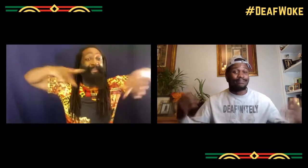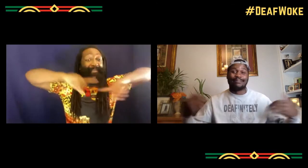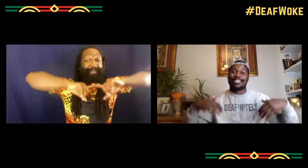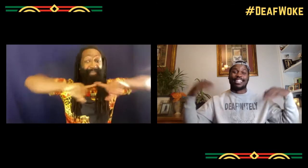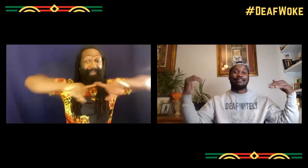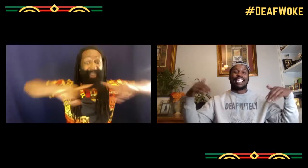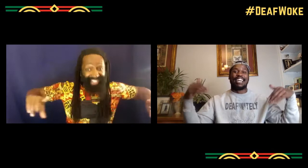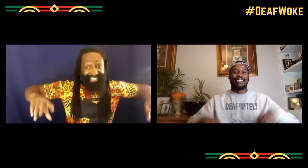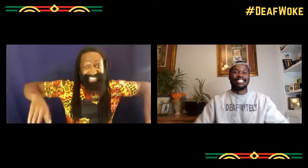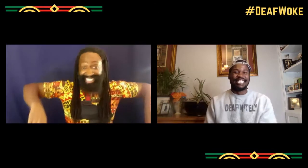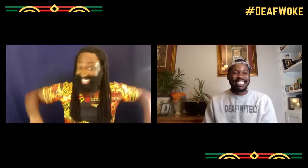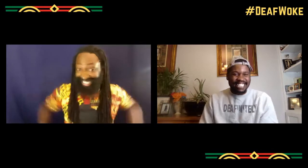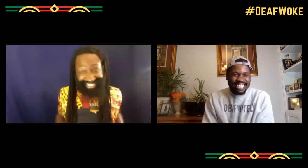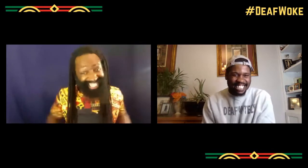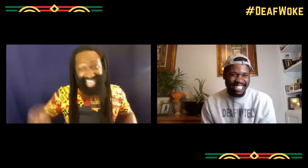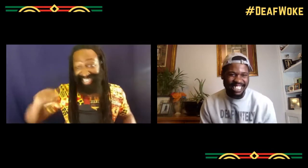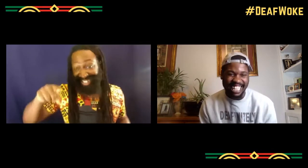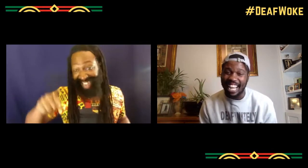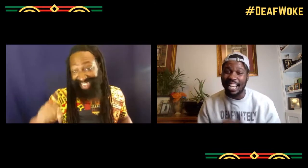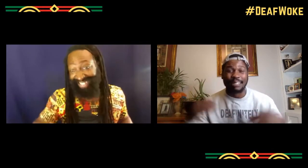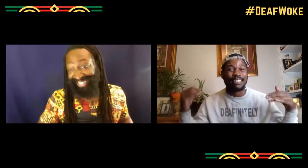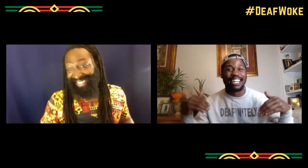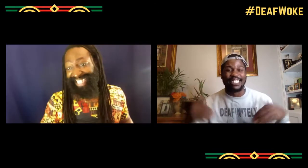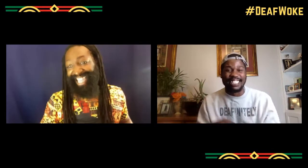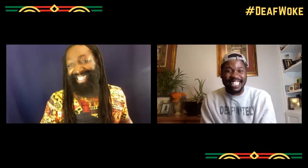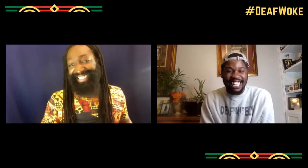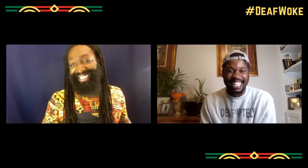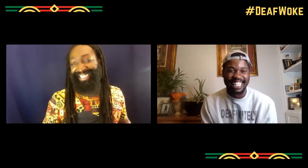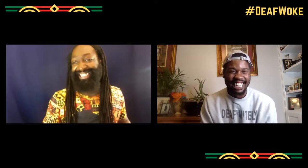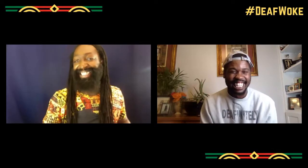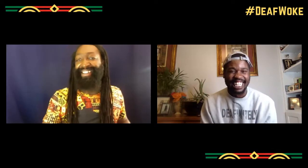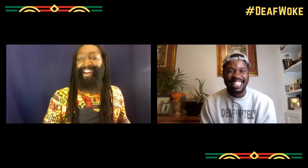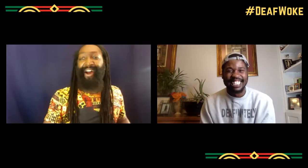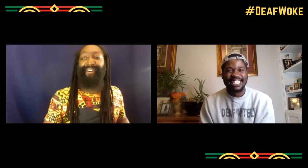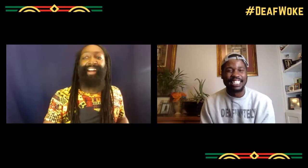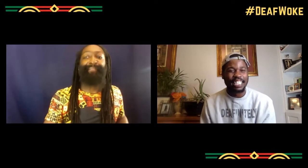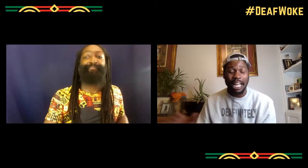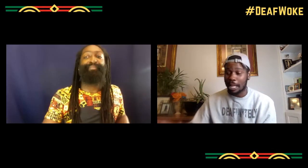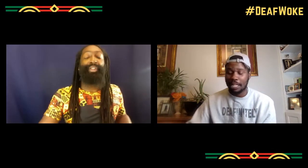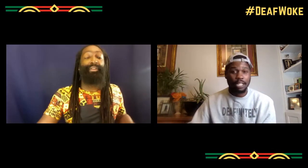We need to start it since it's not there and we need to start it. I'm down, I'm down.